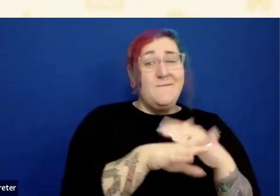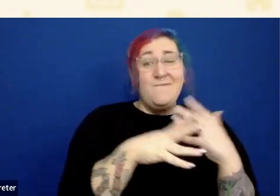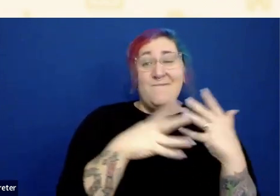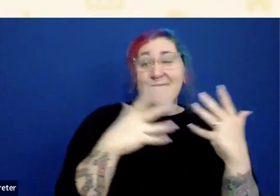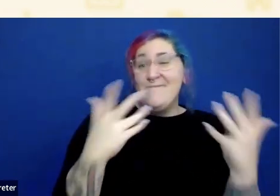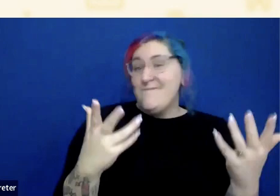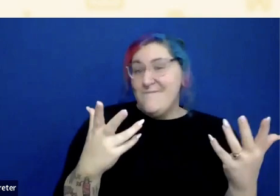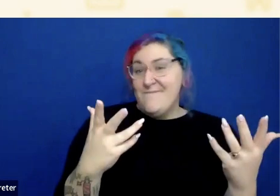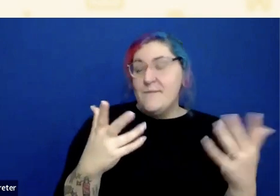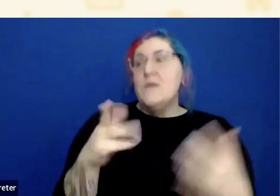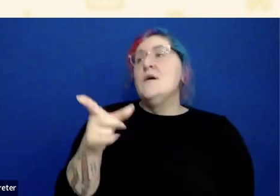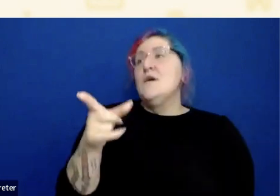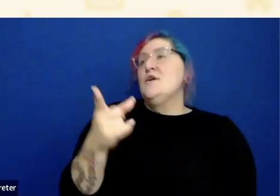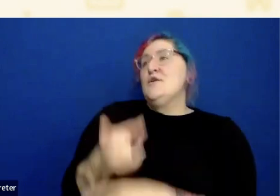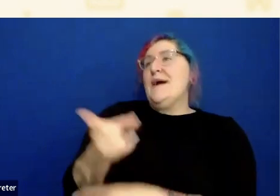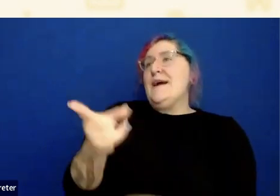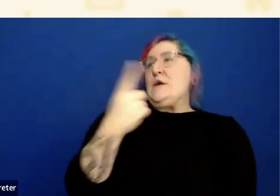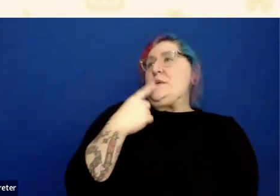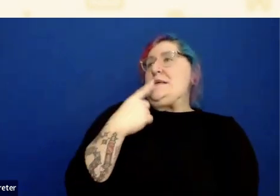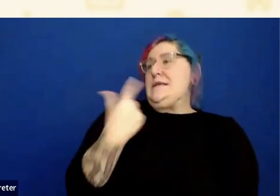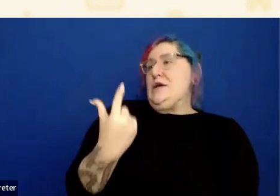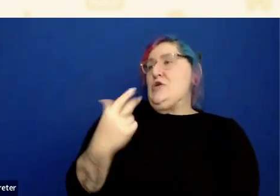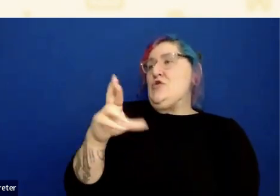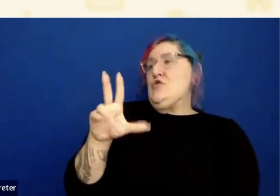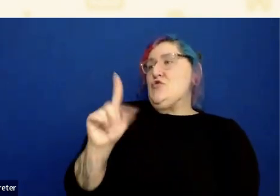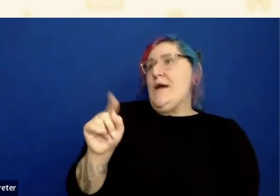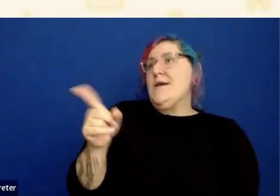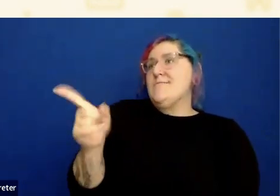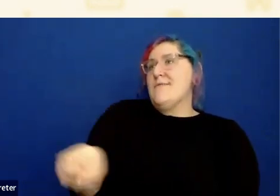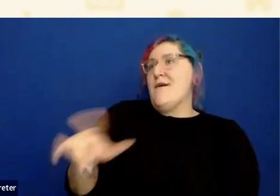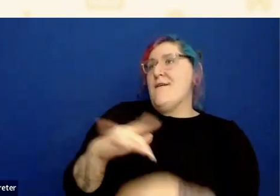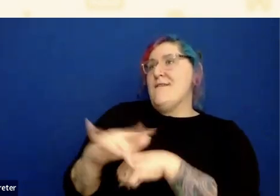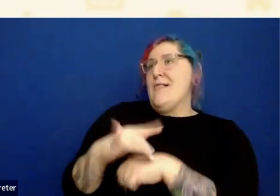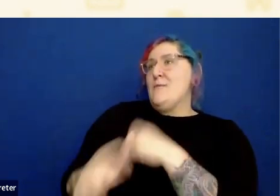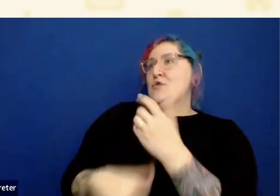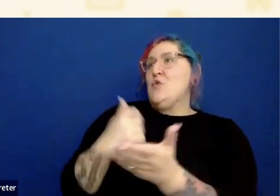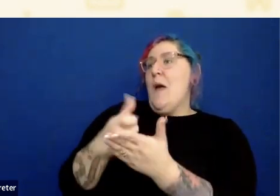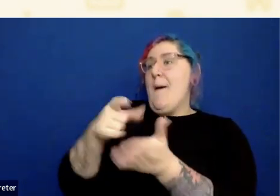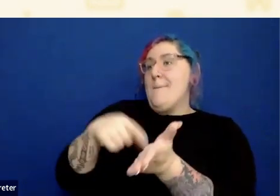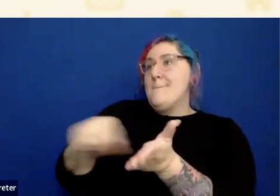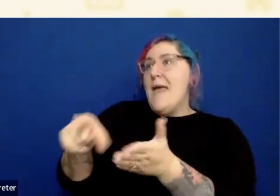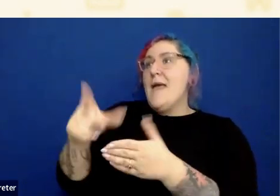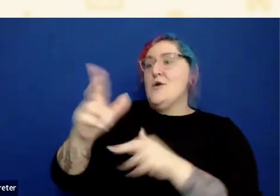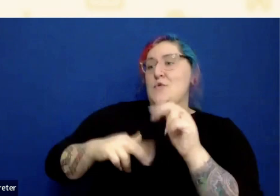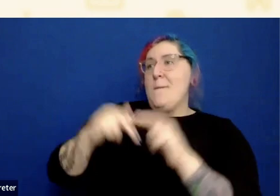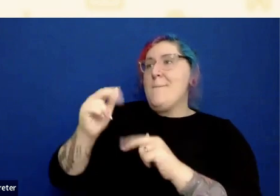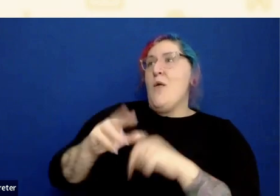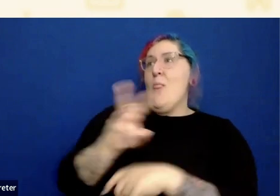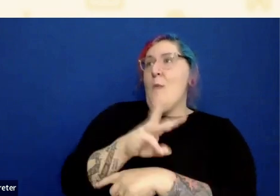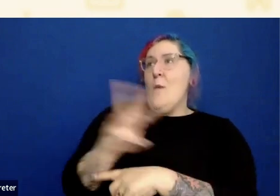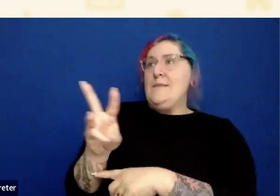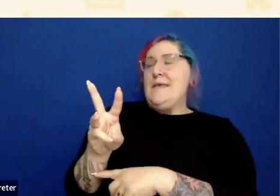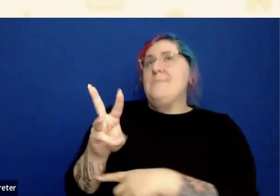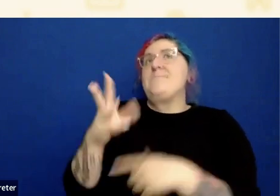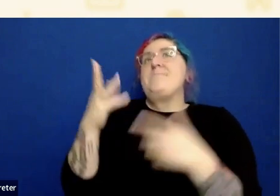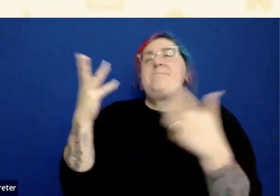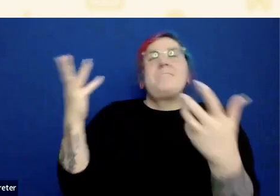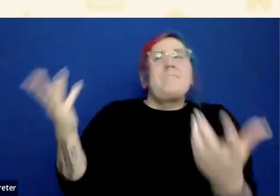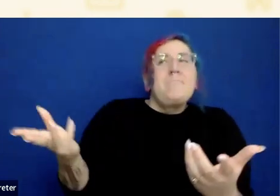to build a website, not knowing about any of these programs. Wouldn’t it be awesome if they committed